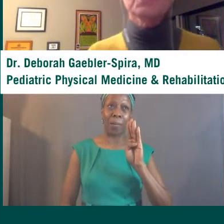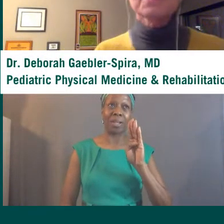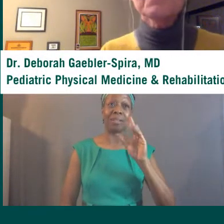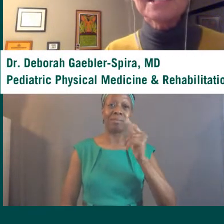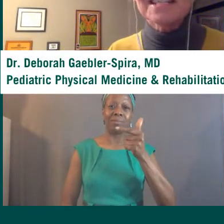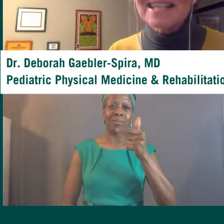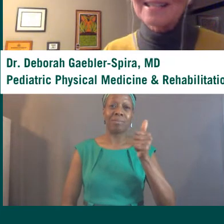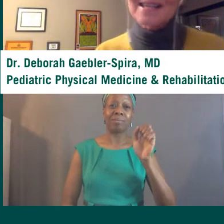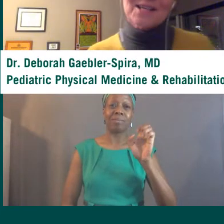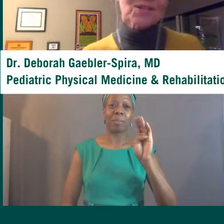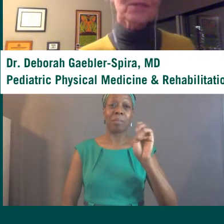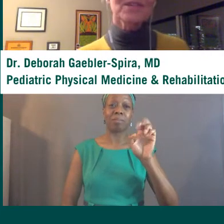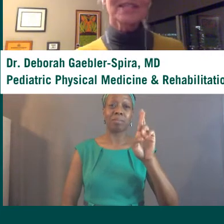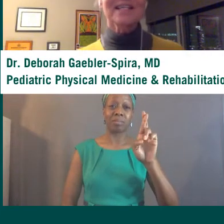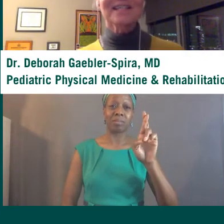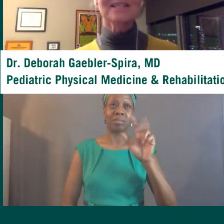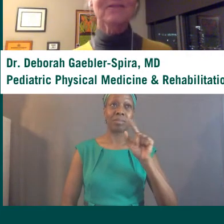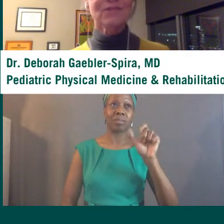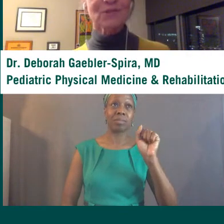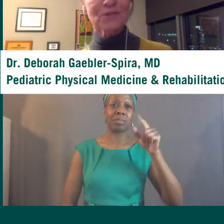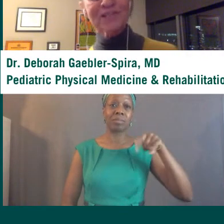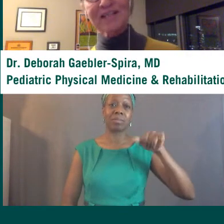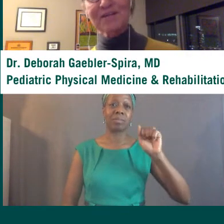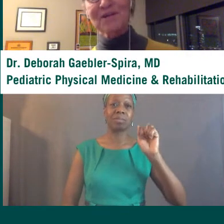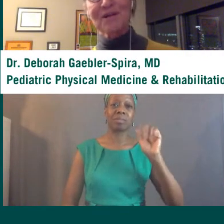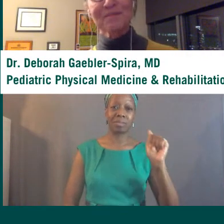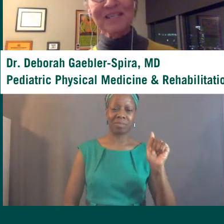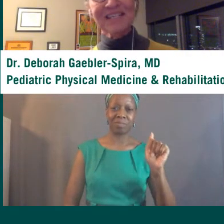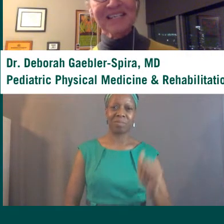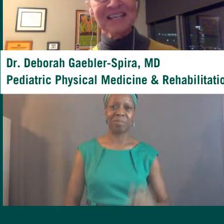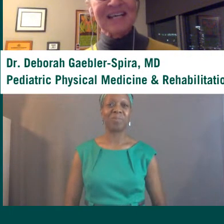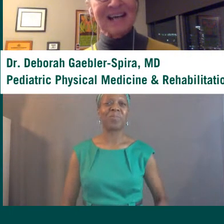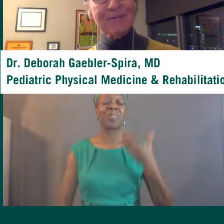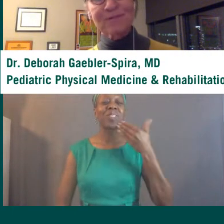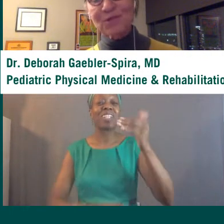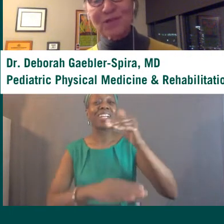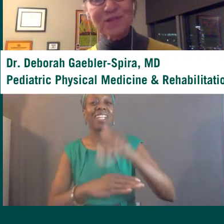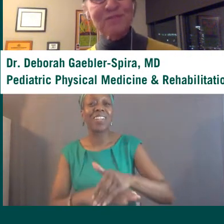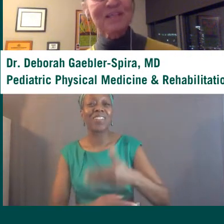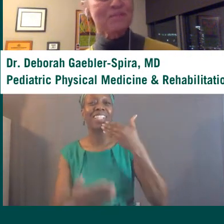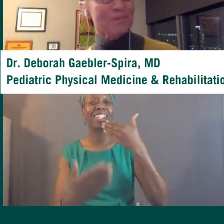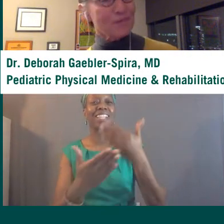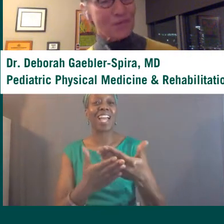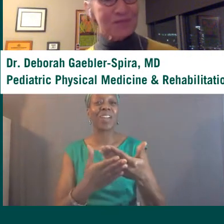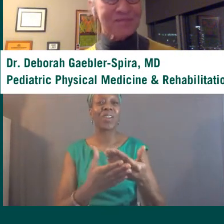Good evening and thanks for attending the virtual town hall meeting. I wish we could be in person,